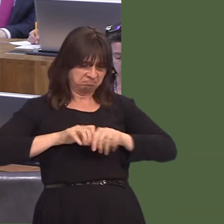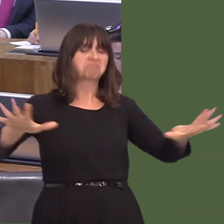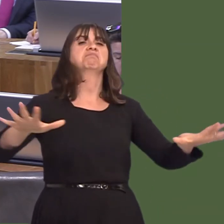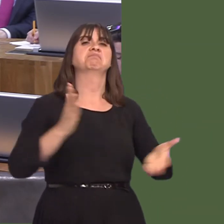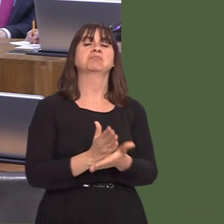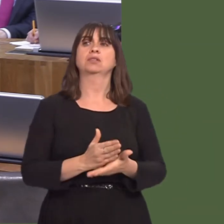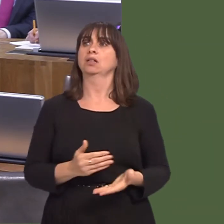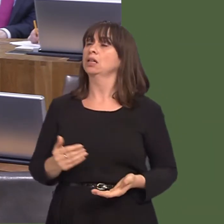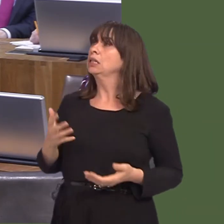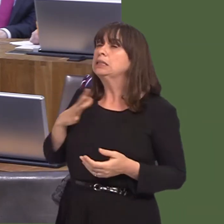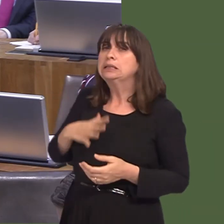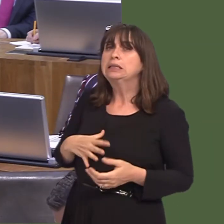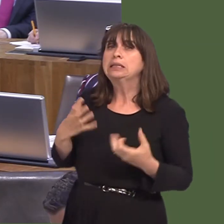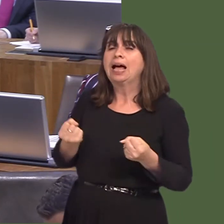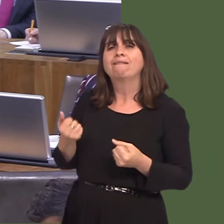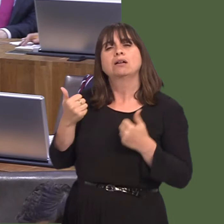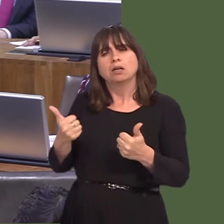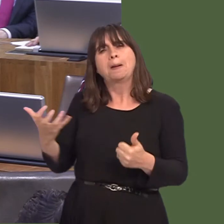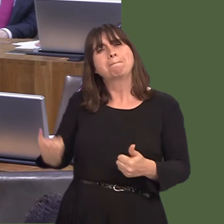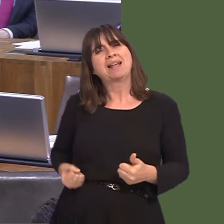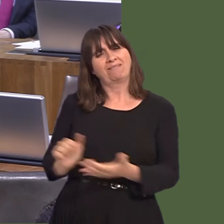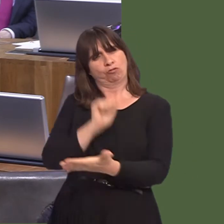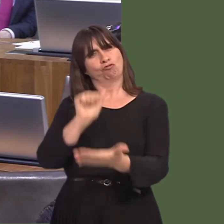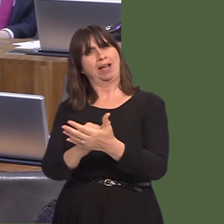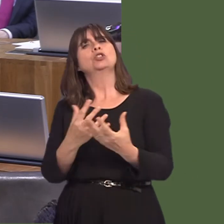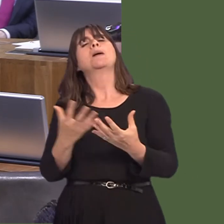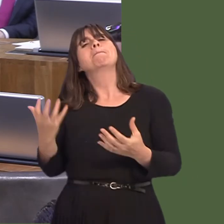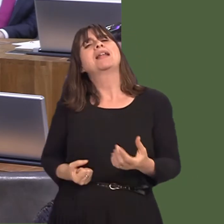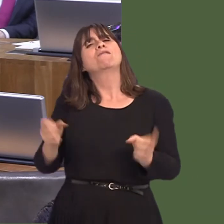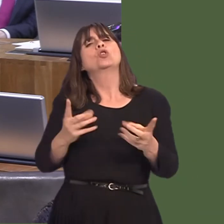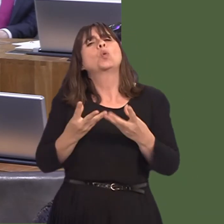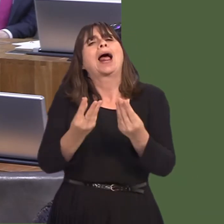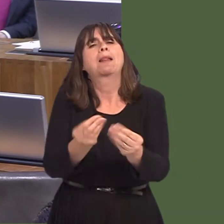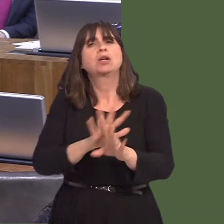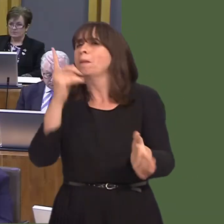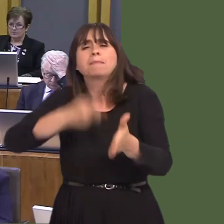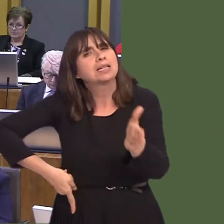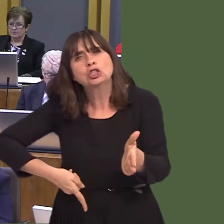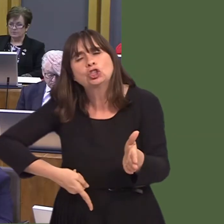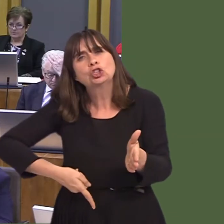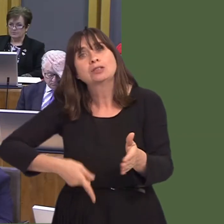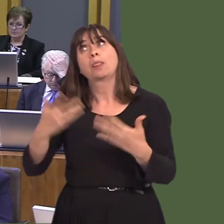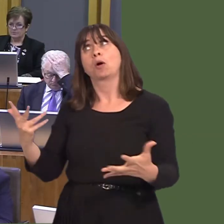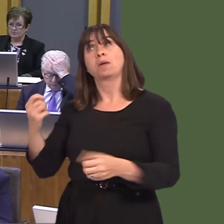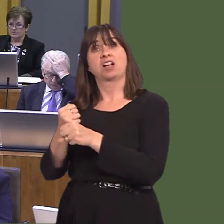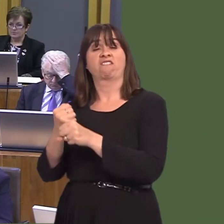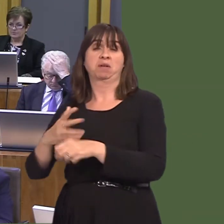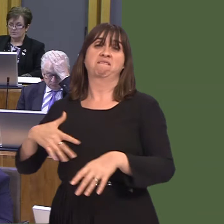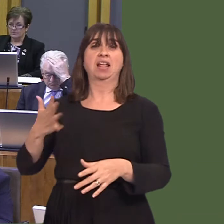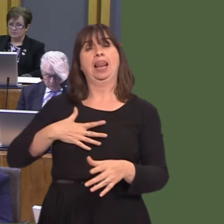We need to have a benefits system in this country that helps people rather than penalises them, which is what the current UK Government seemingly want to do.